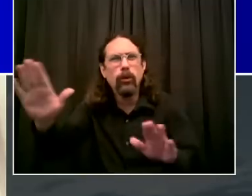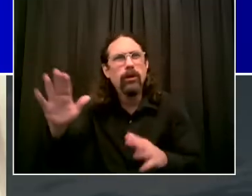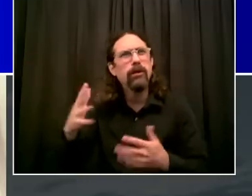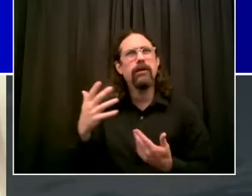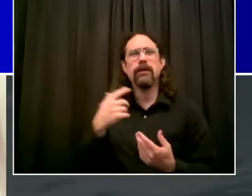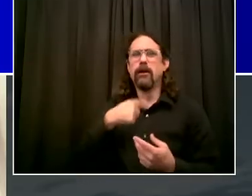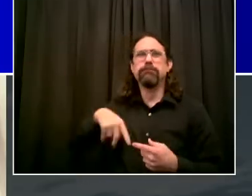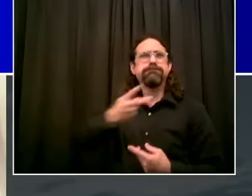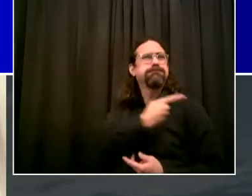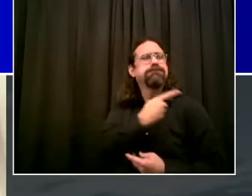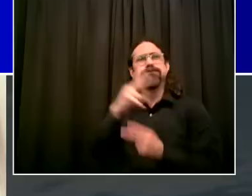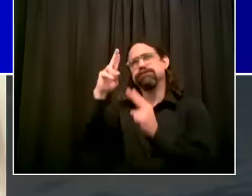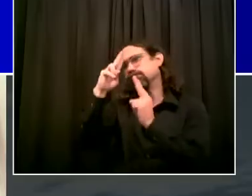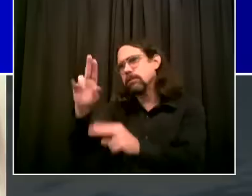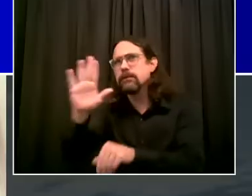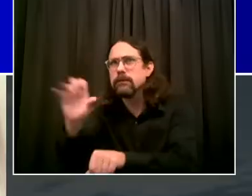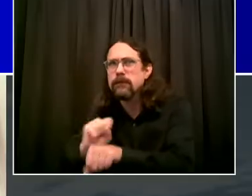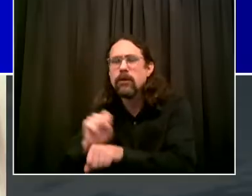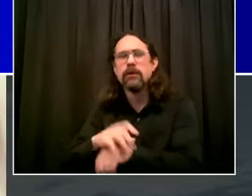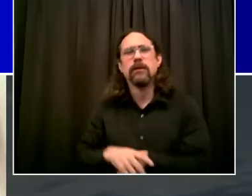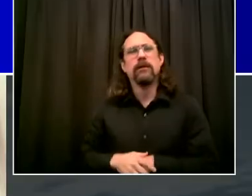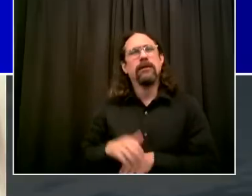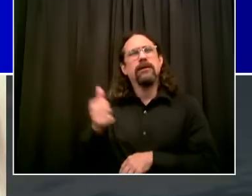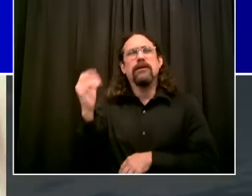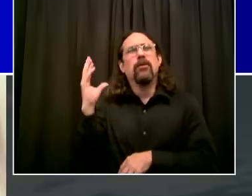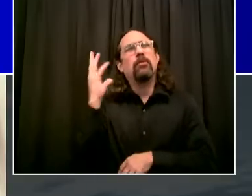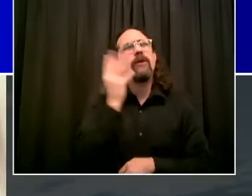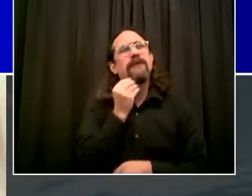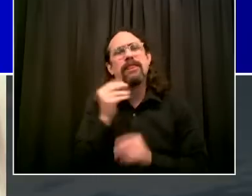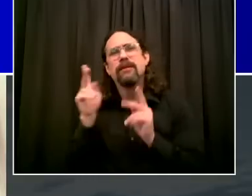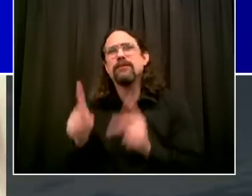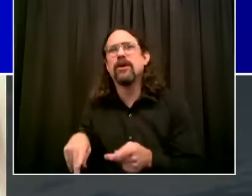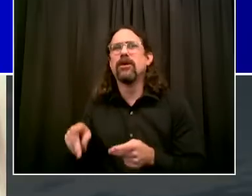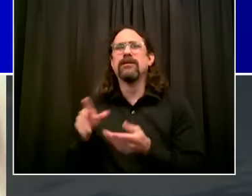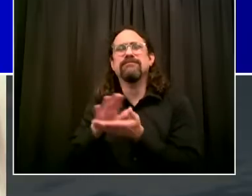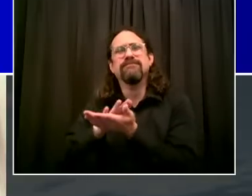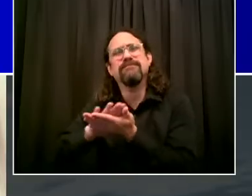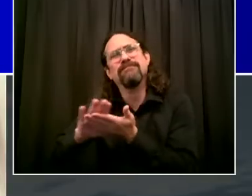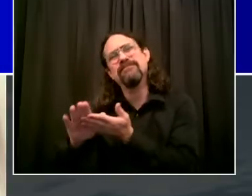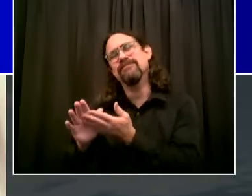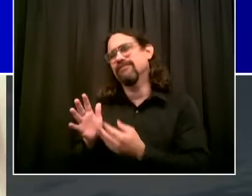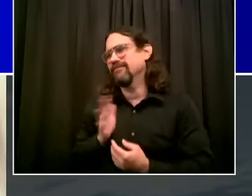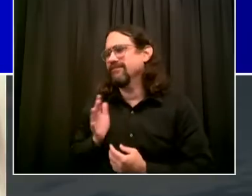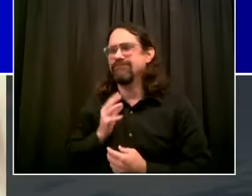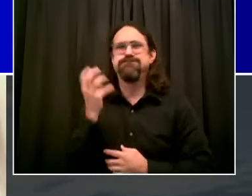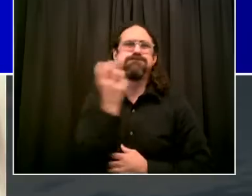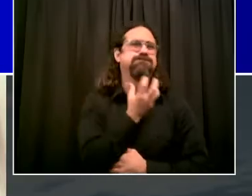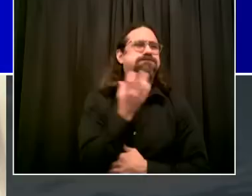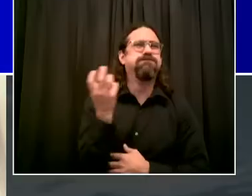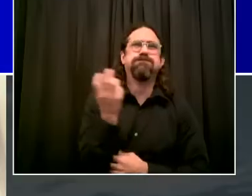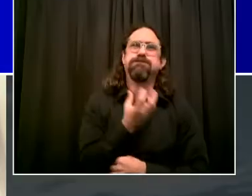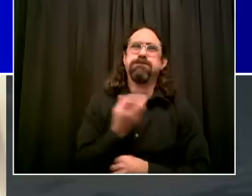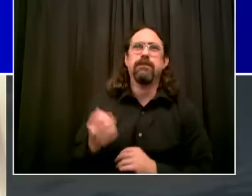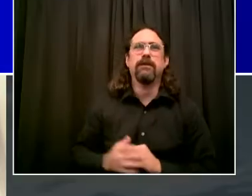APPRECIATING THE EXTRAORDINARY GRACE THAT ATTENDED TO EVERYTHING SHE E DID. I WWL ILTETELL YOU, IT WAS NOT